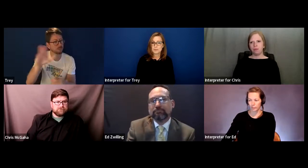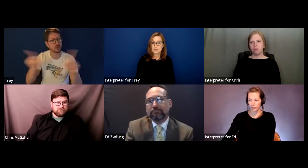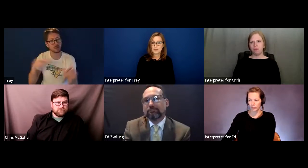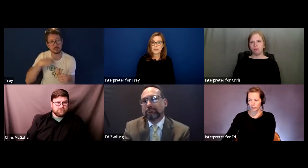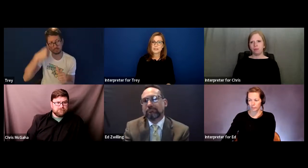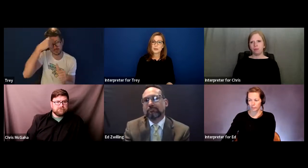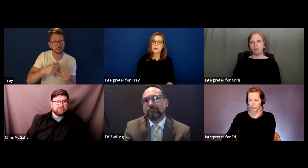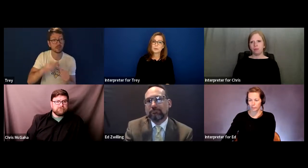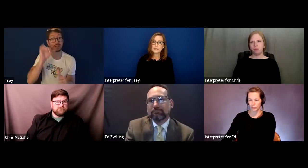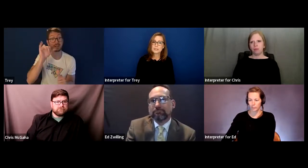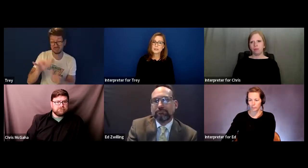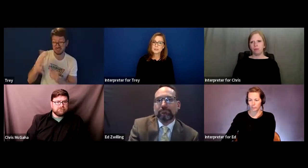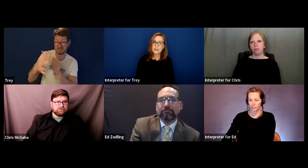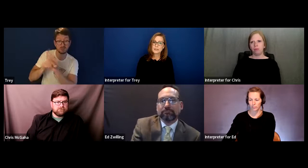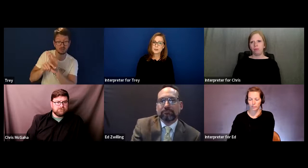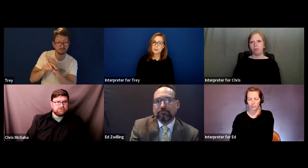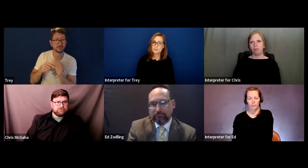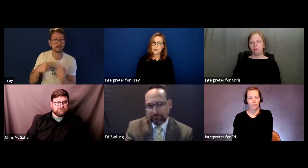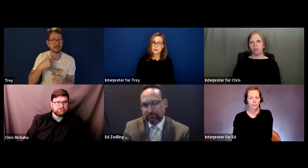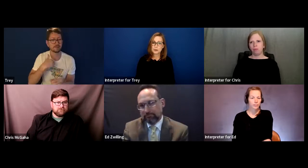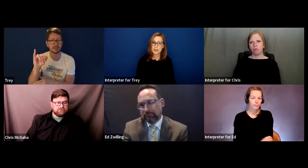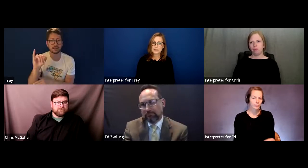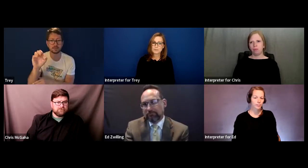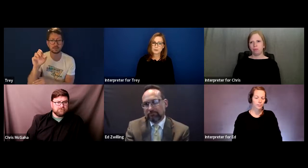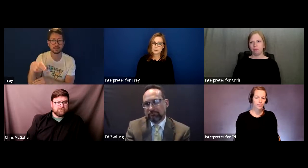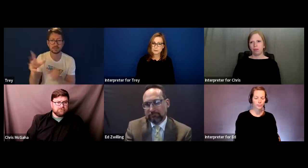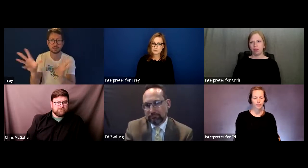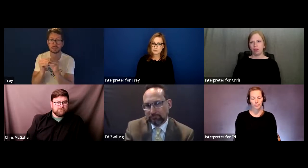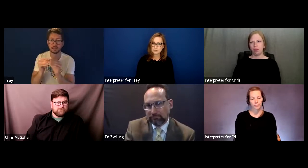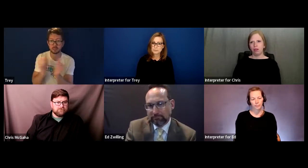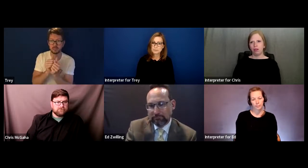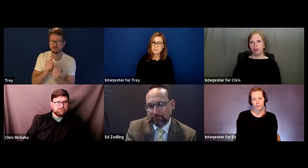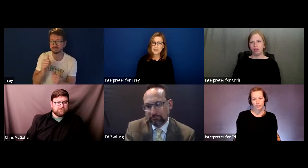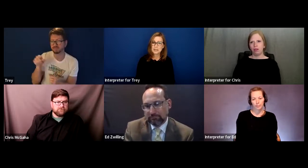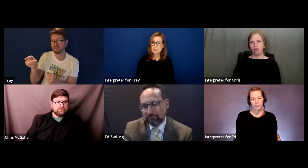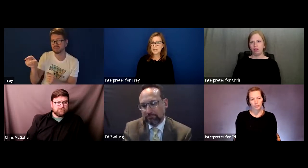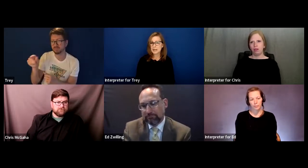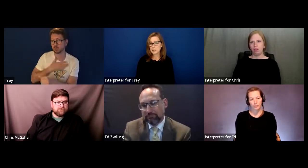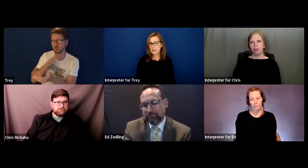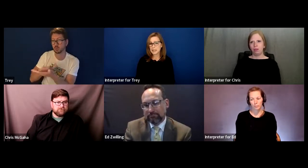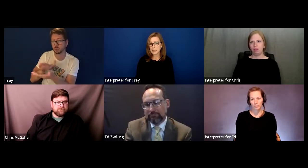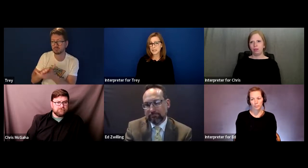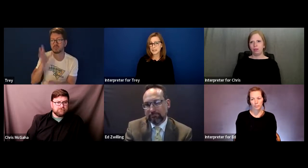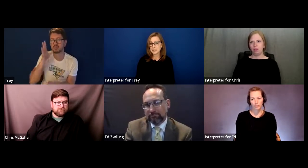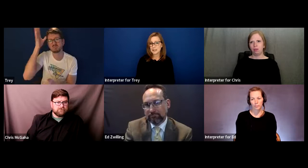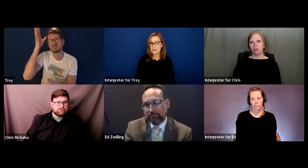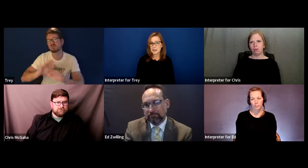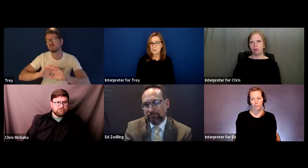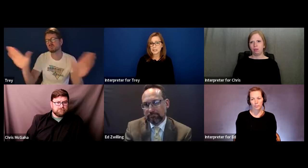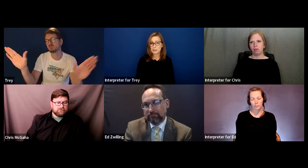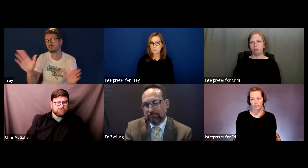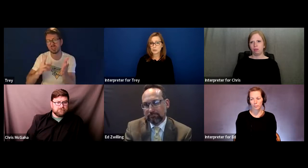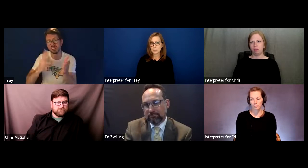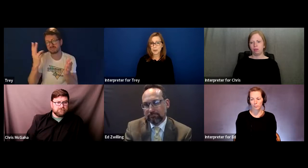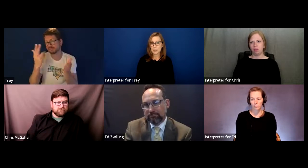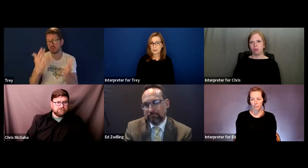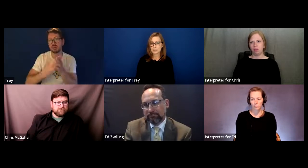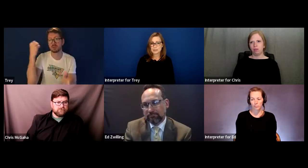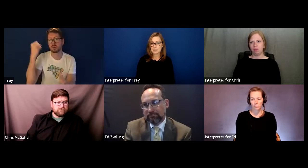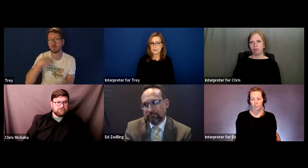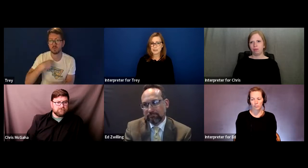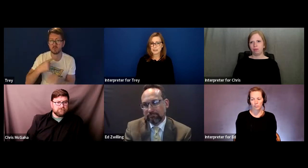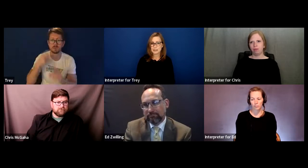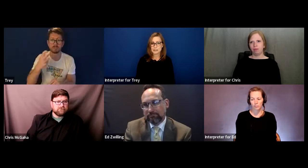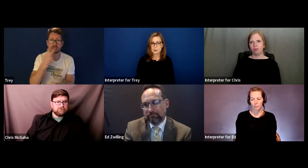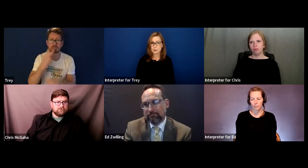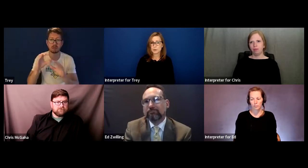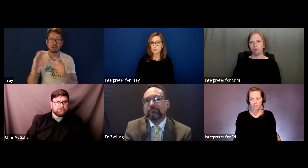So it was based on a pass/fail and in my IEP at my school, my parents decided to remove